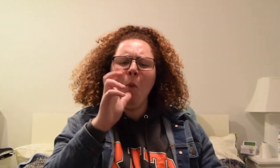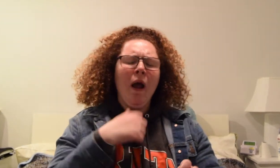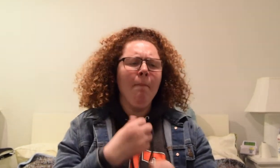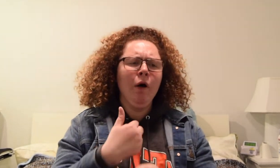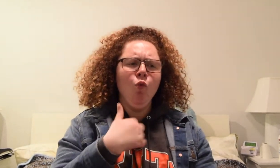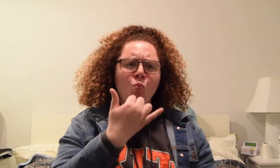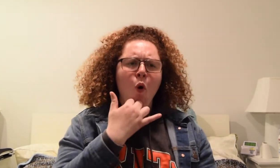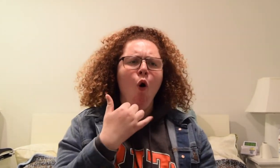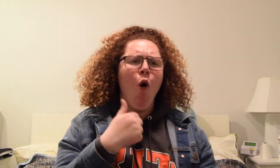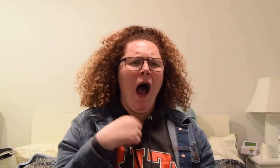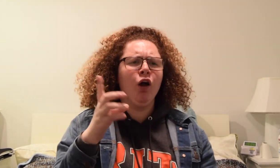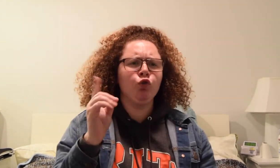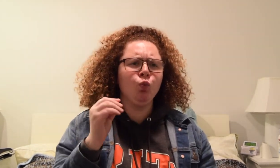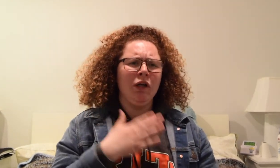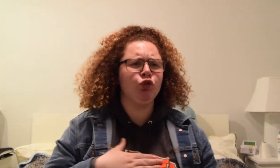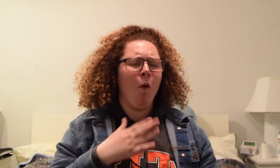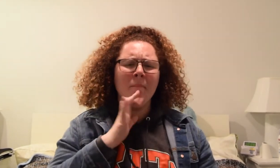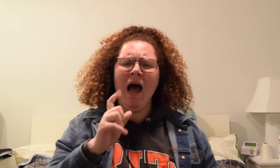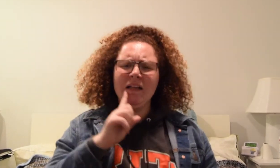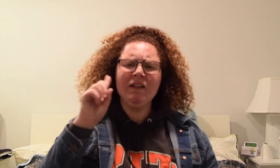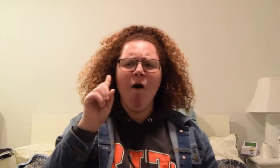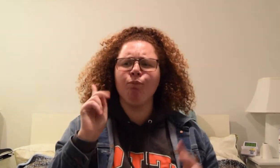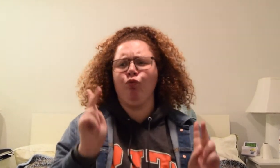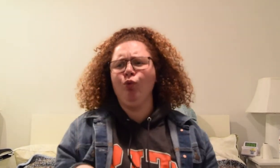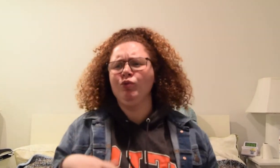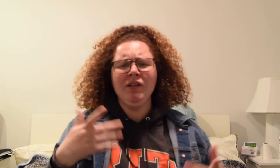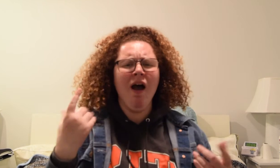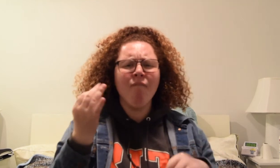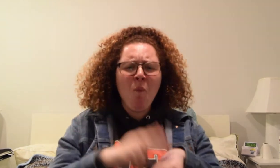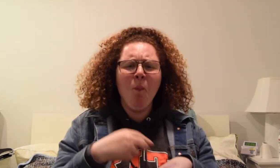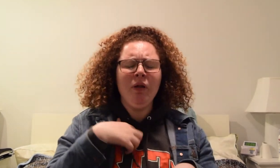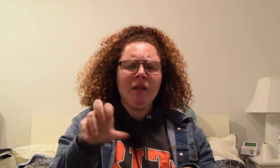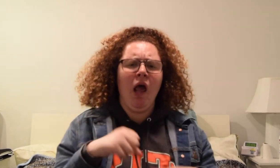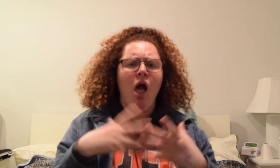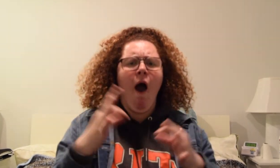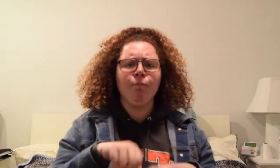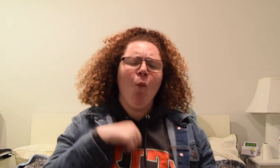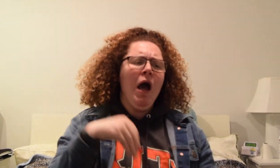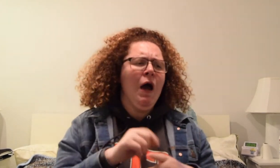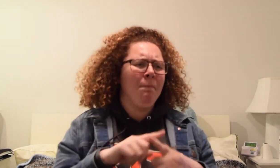Don't get me wrong, I do enjoy being a deaf person. Of course I take in a lot of pride